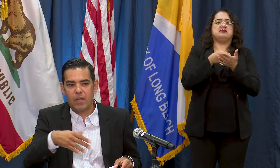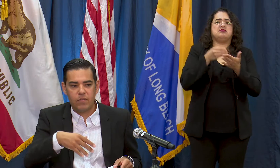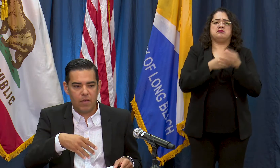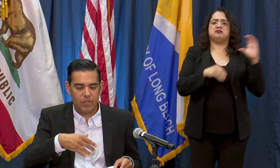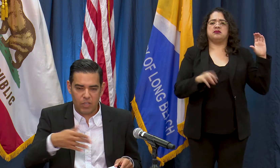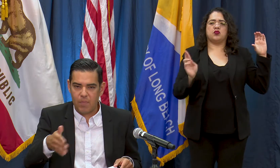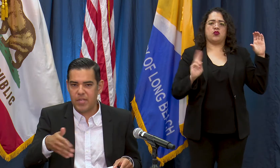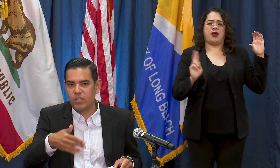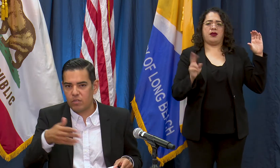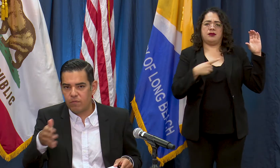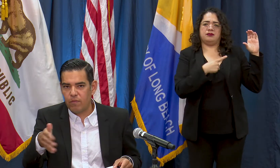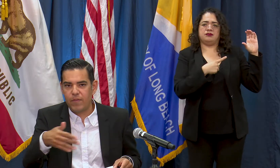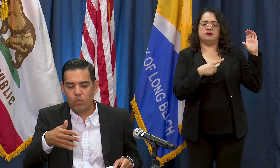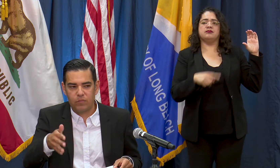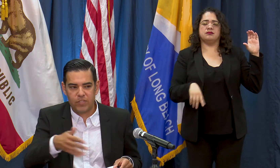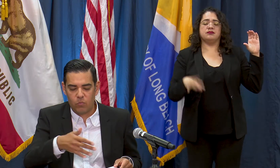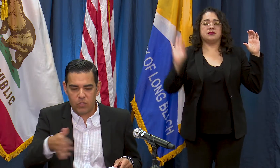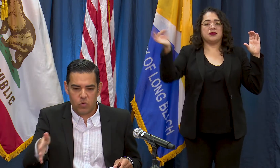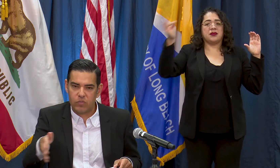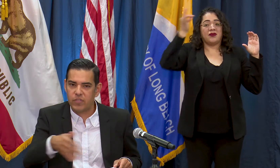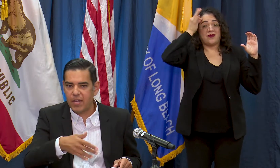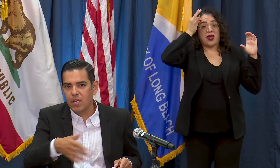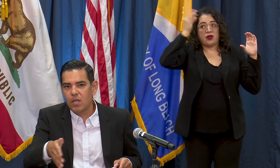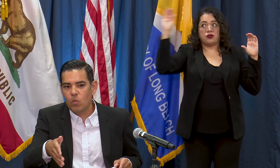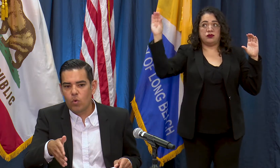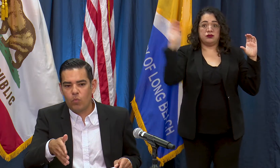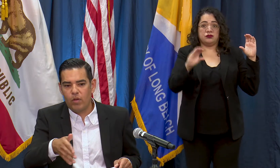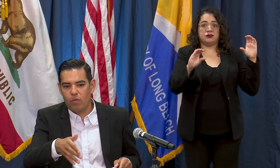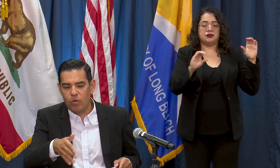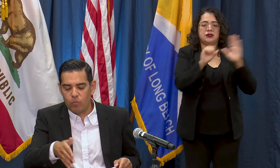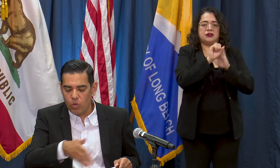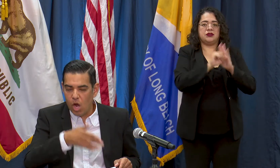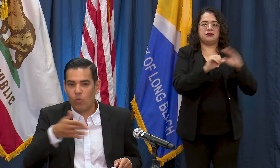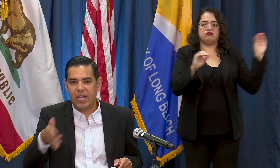that's a combination of federal and state resources that we already